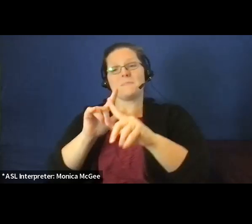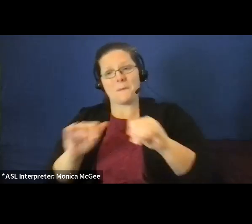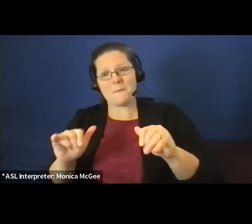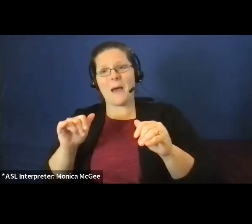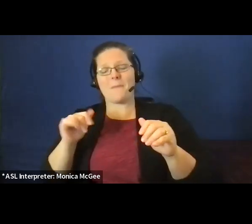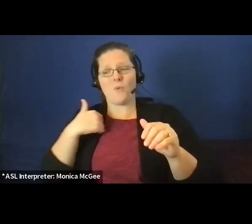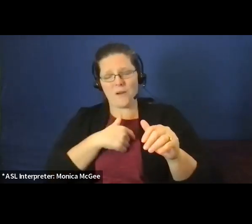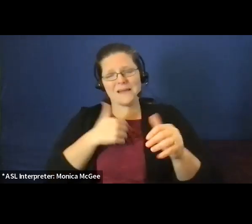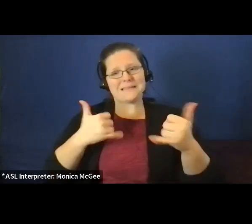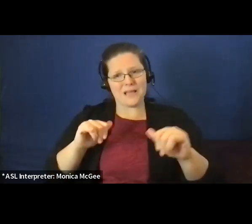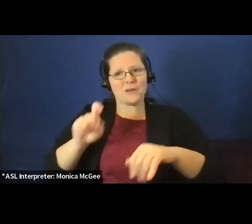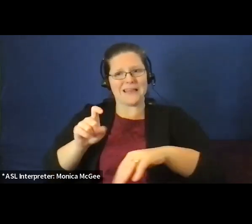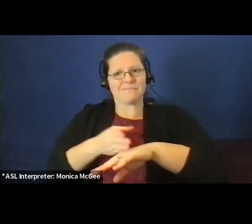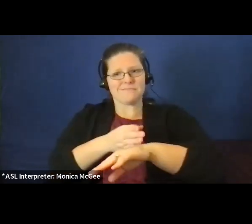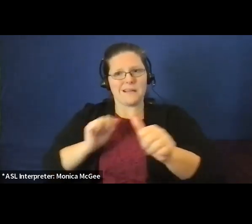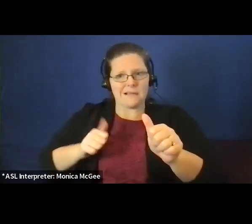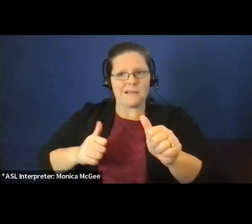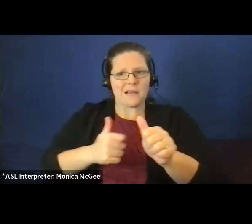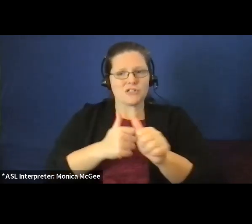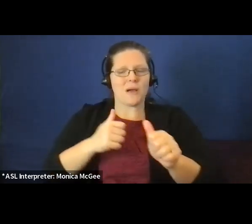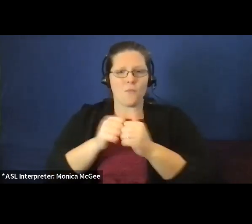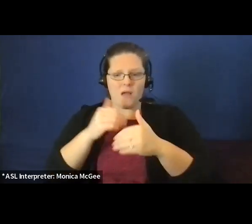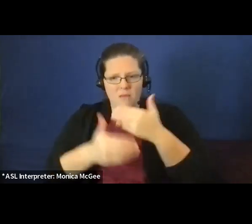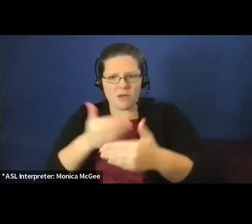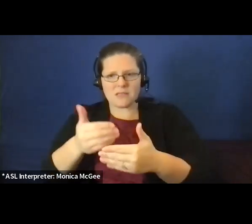type of disaster, it was not -- we did